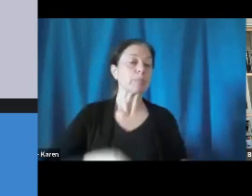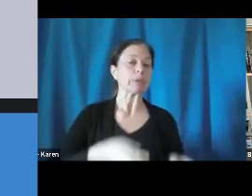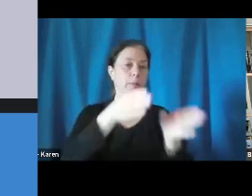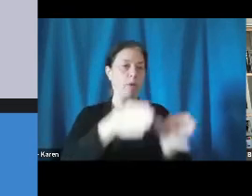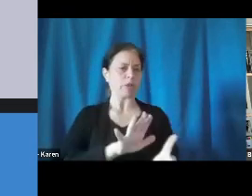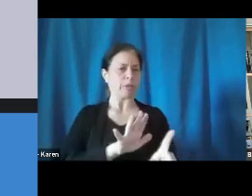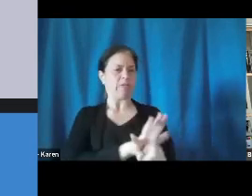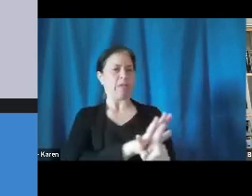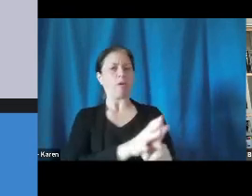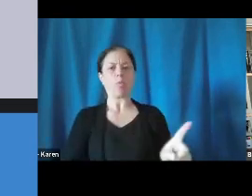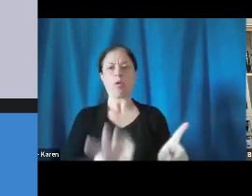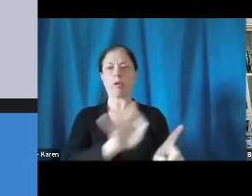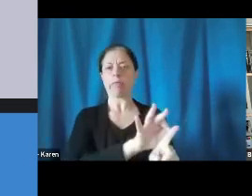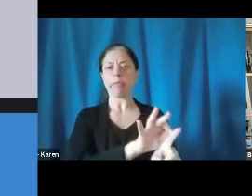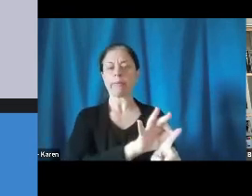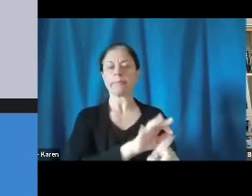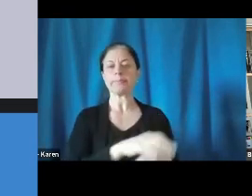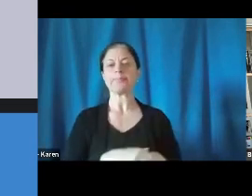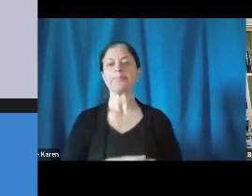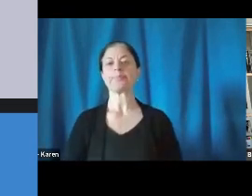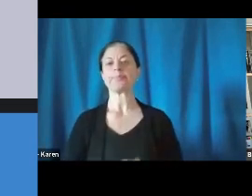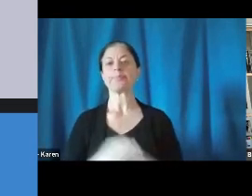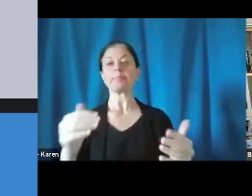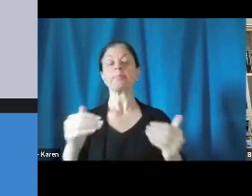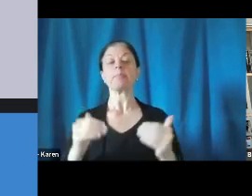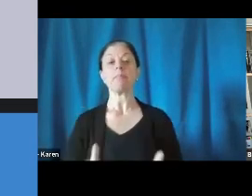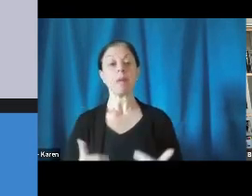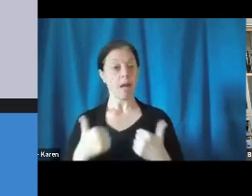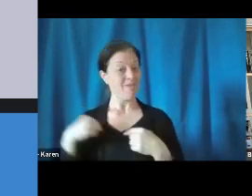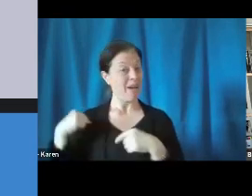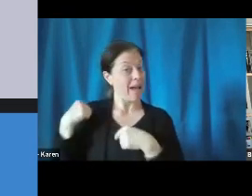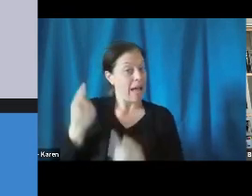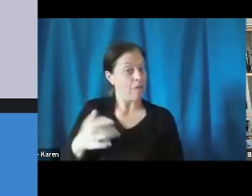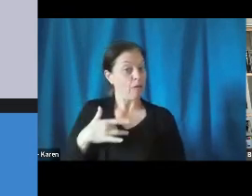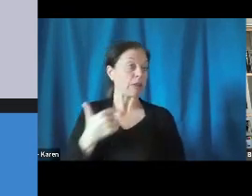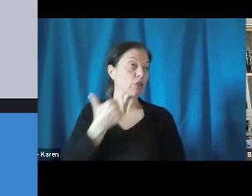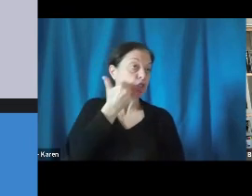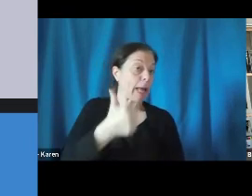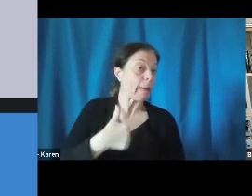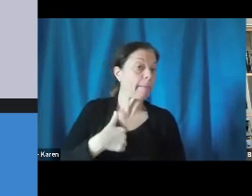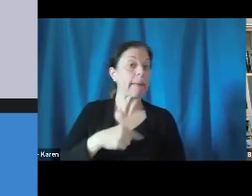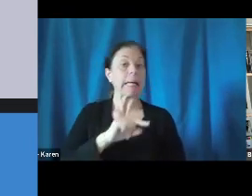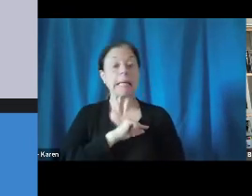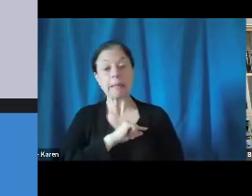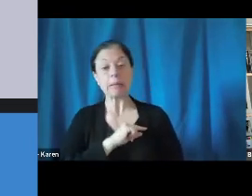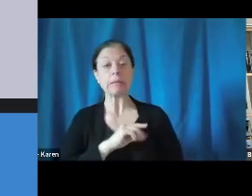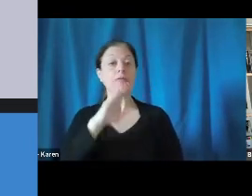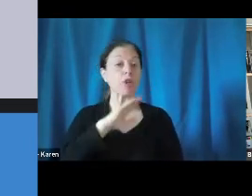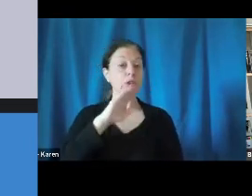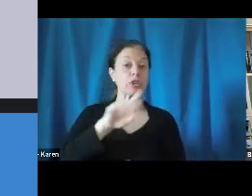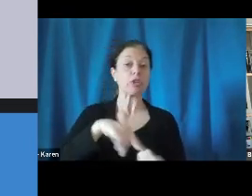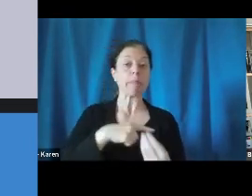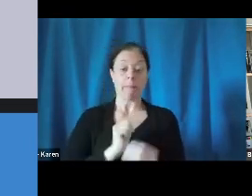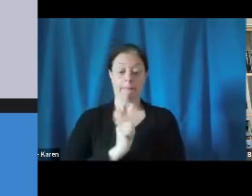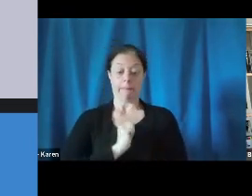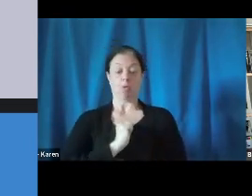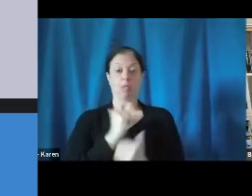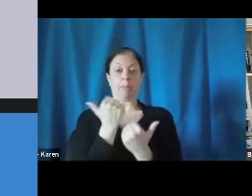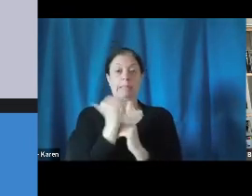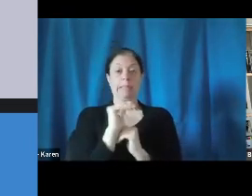independence, or physical and mental ability determine a person's worth?